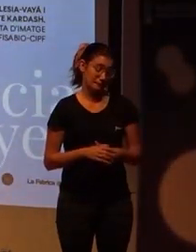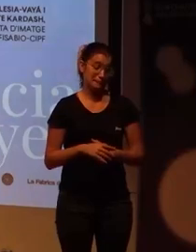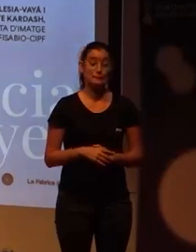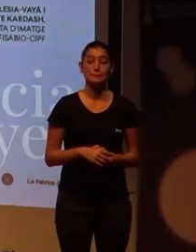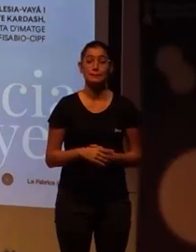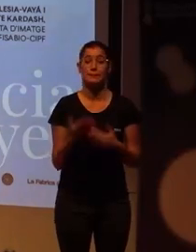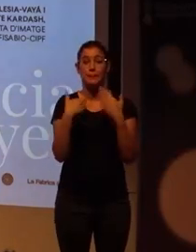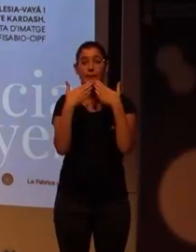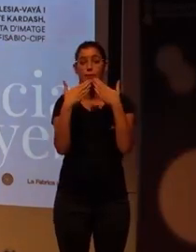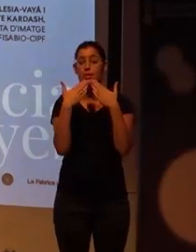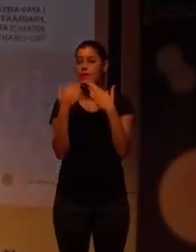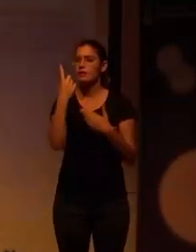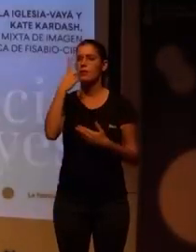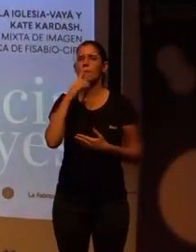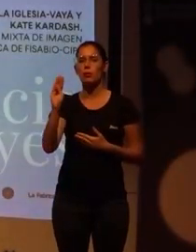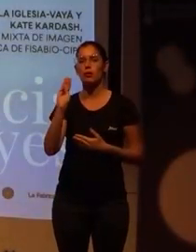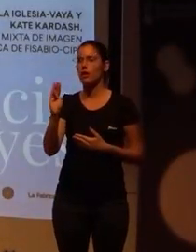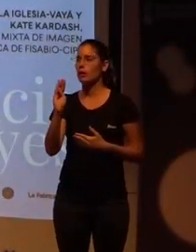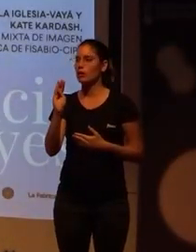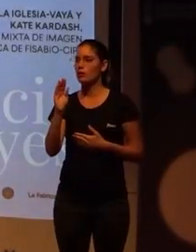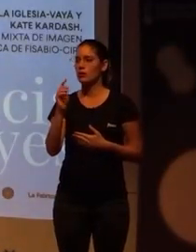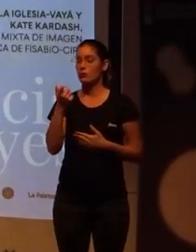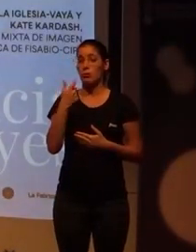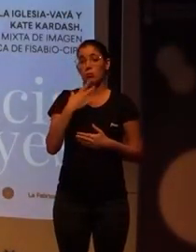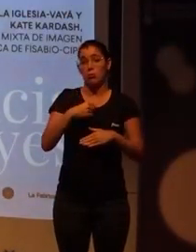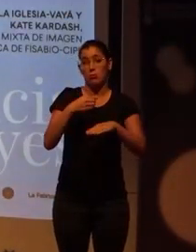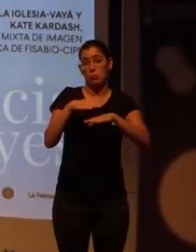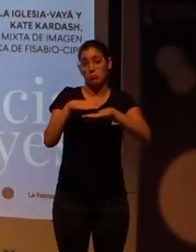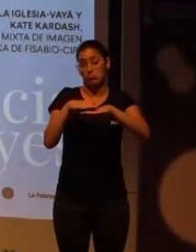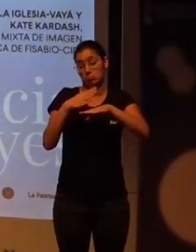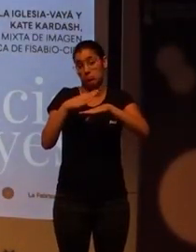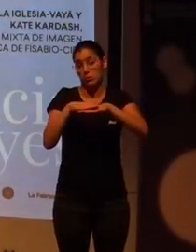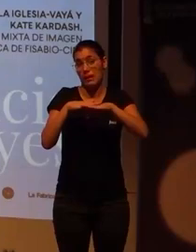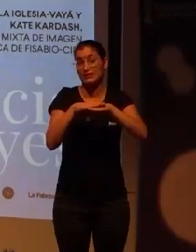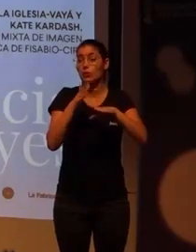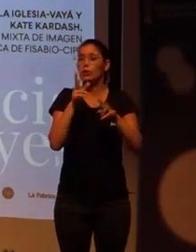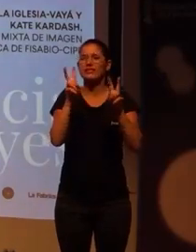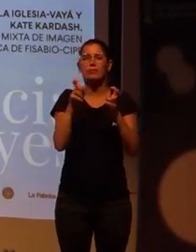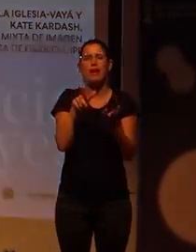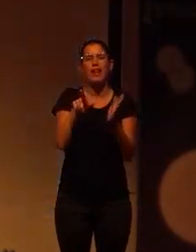Thank you so much. A somewhat basic question, how is the legal issue of taking